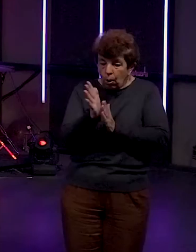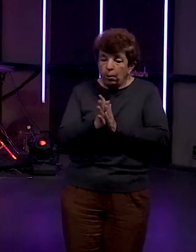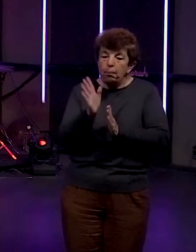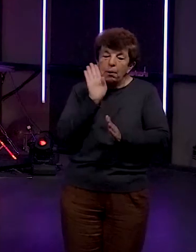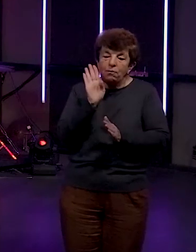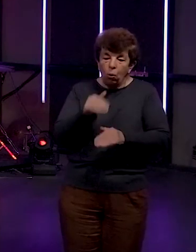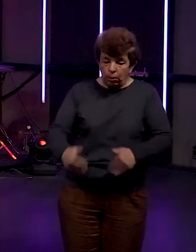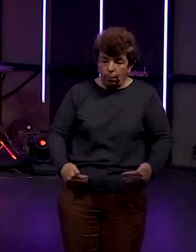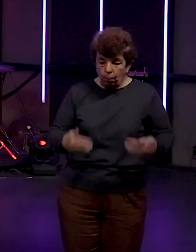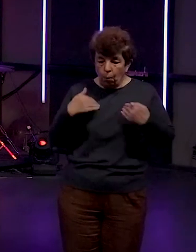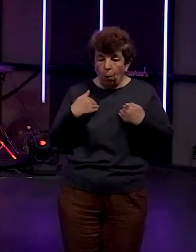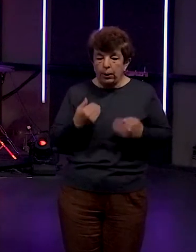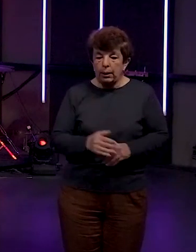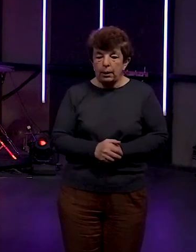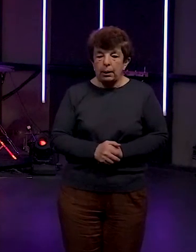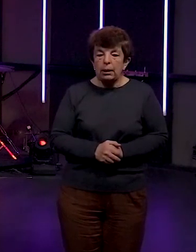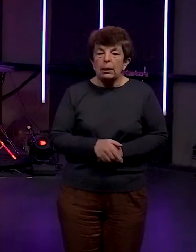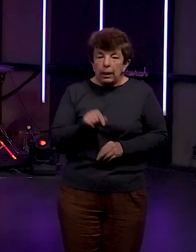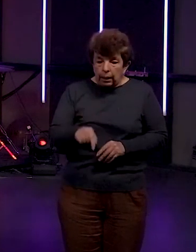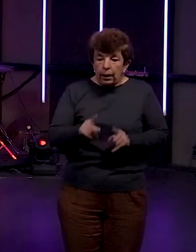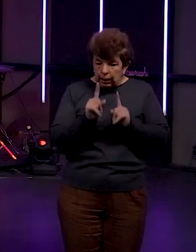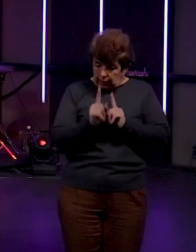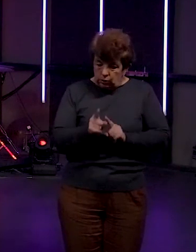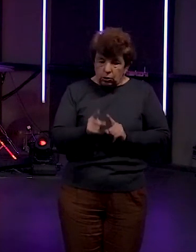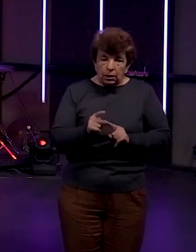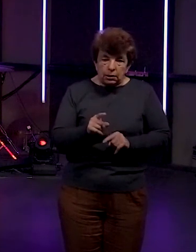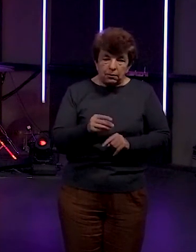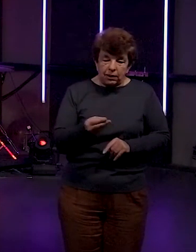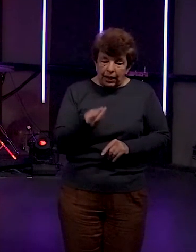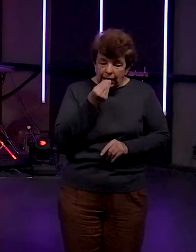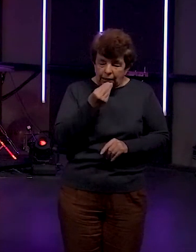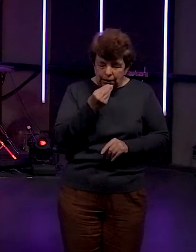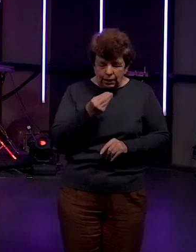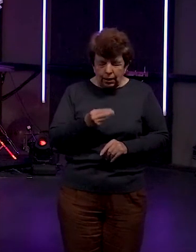These are in your instructions for eating the meal be fully dressed